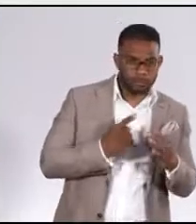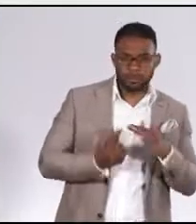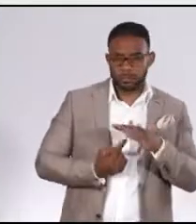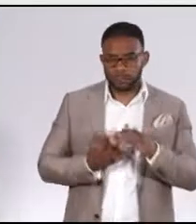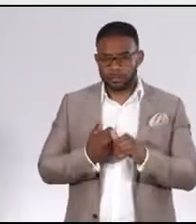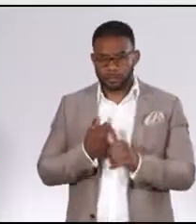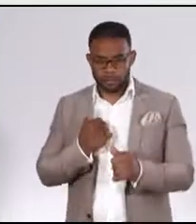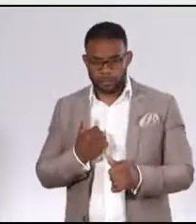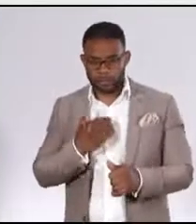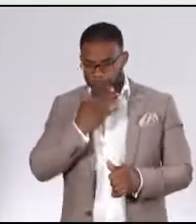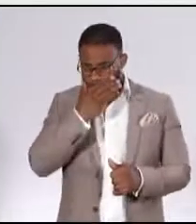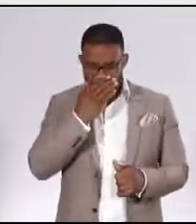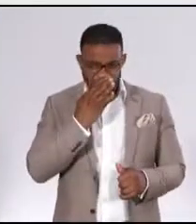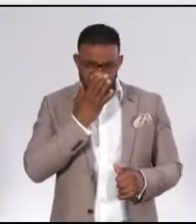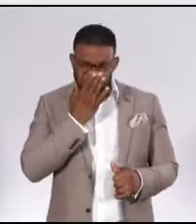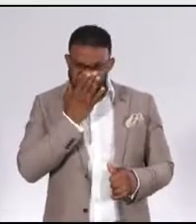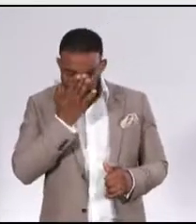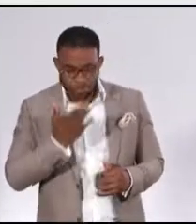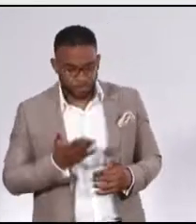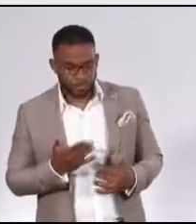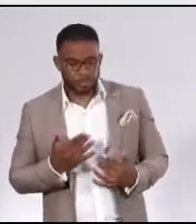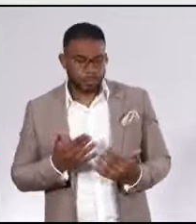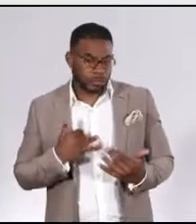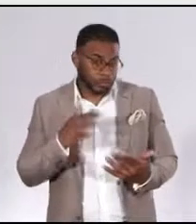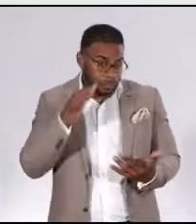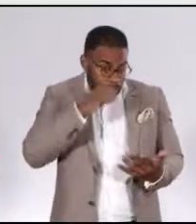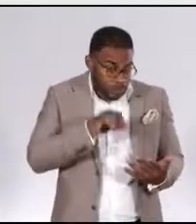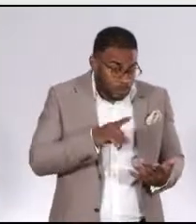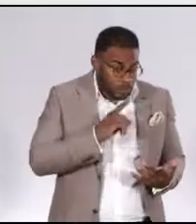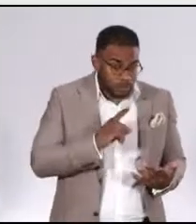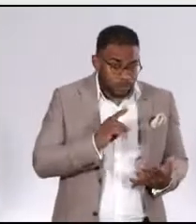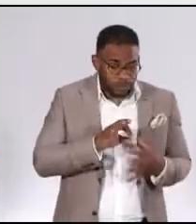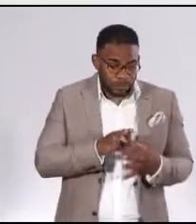um you know Ii would guess that there's a relationship between